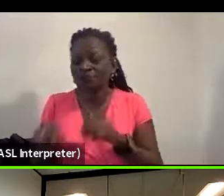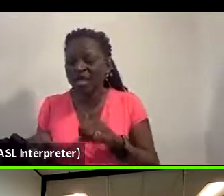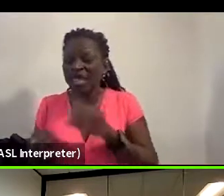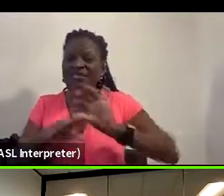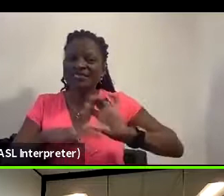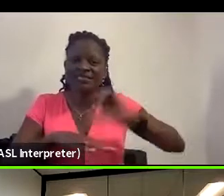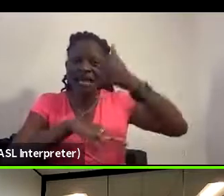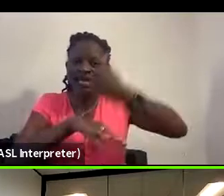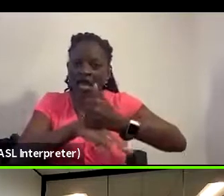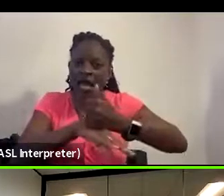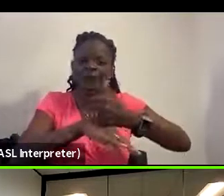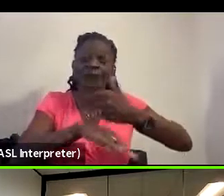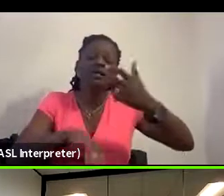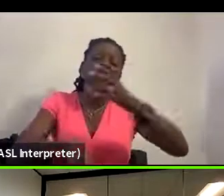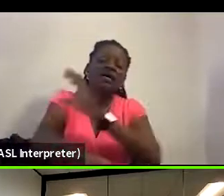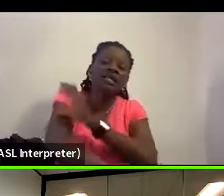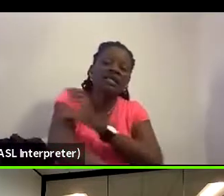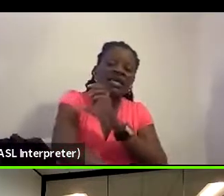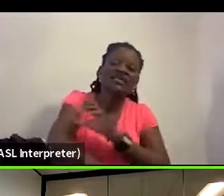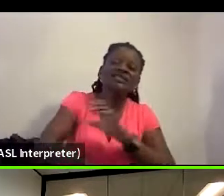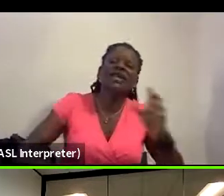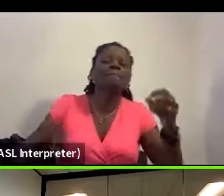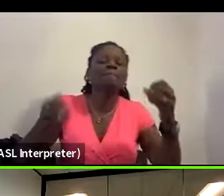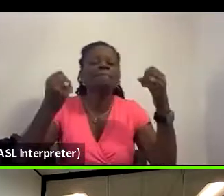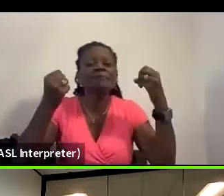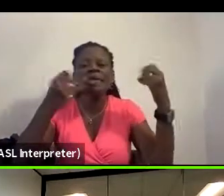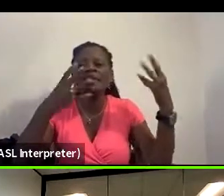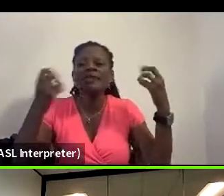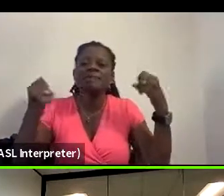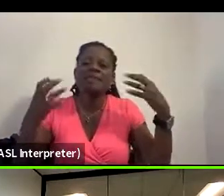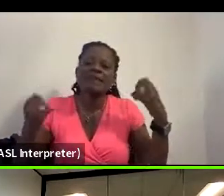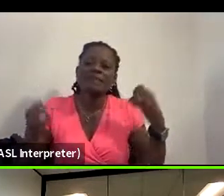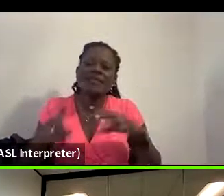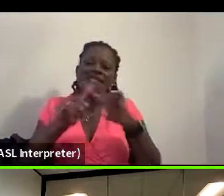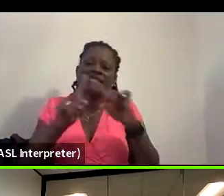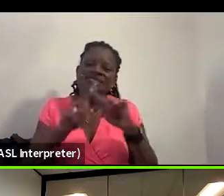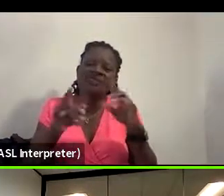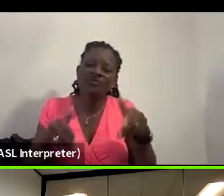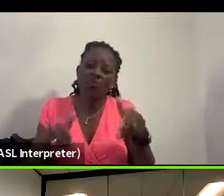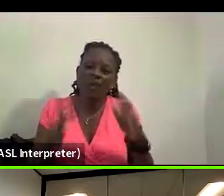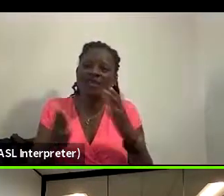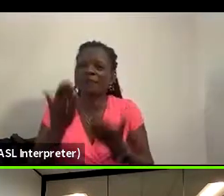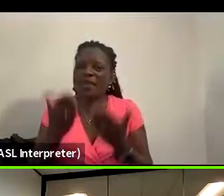adding functionality that could set up a clinic that has a single code and we can